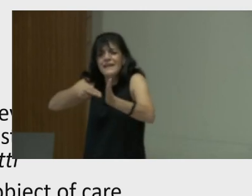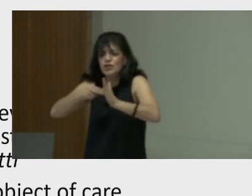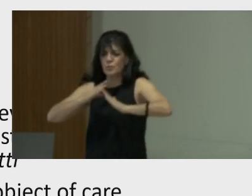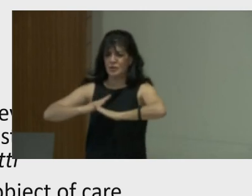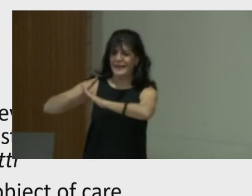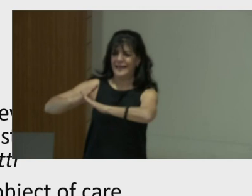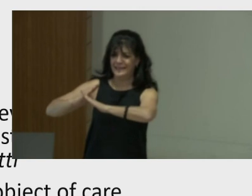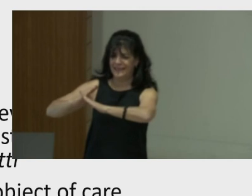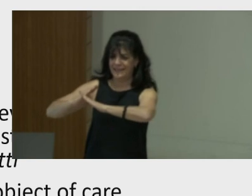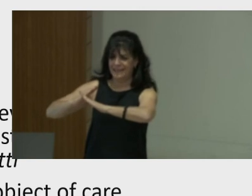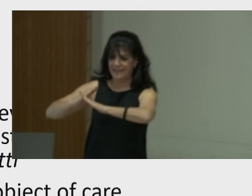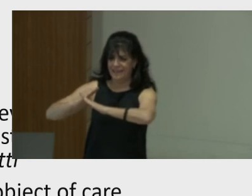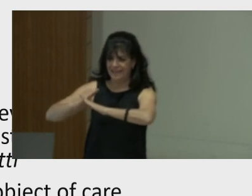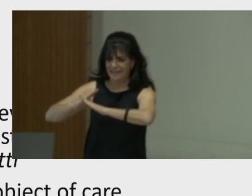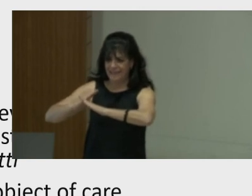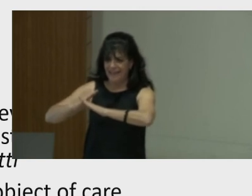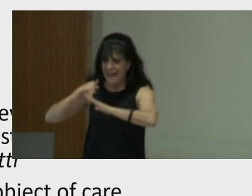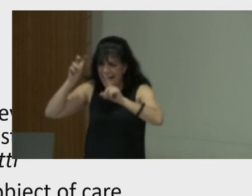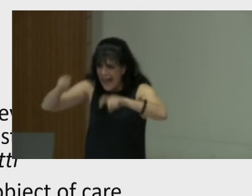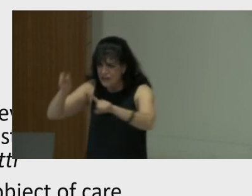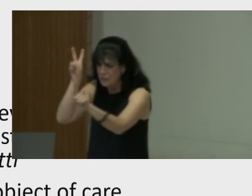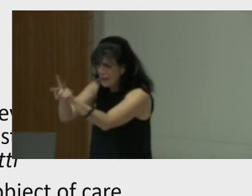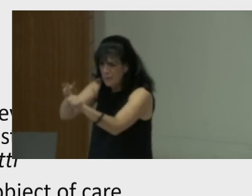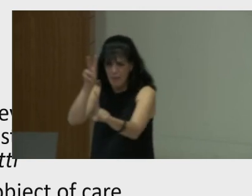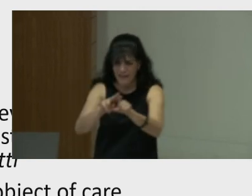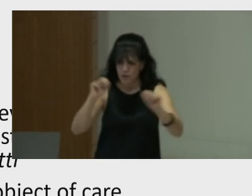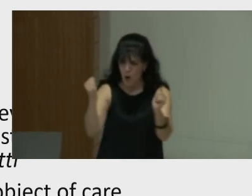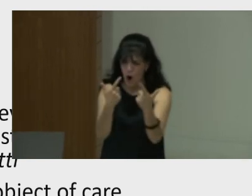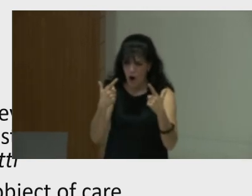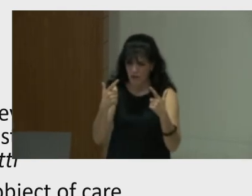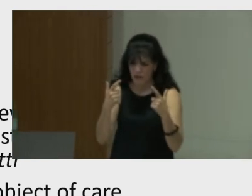as universally applicable in a church where each of us